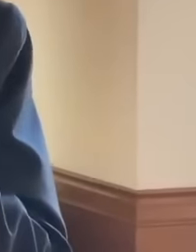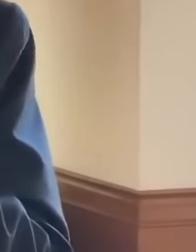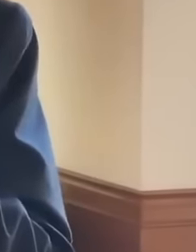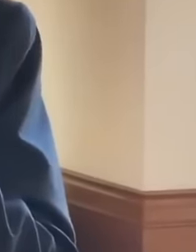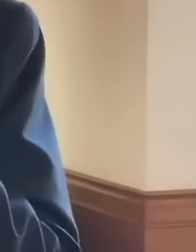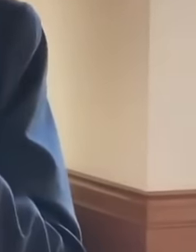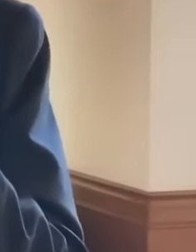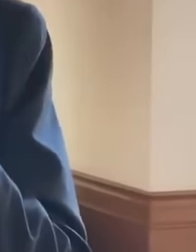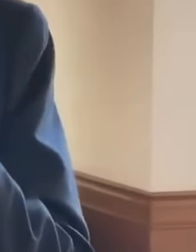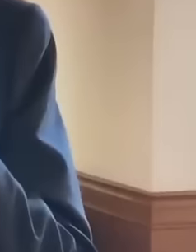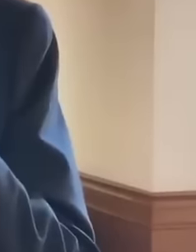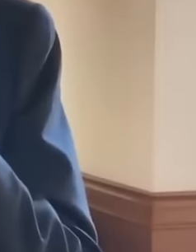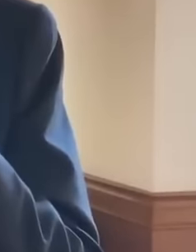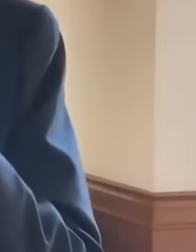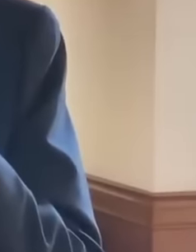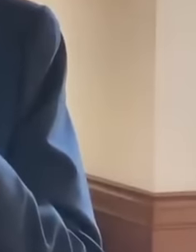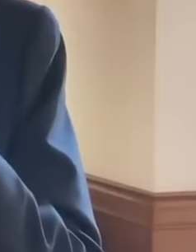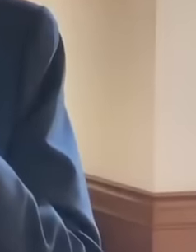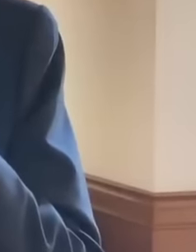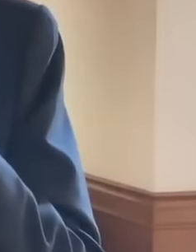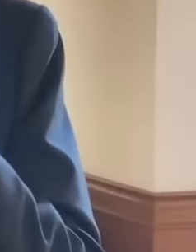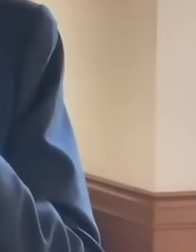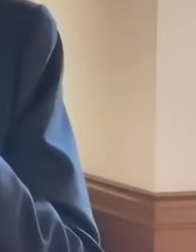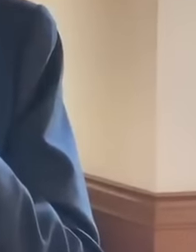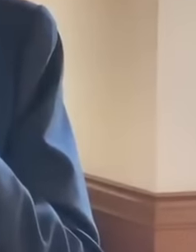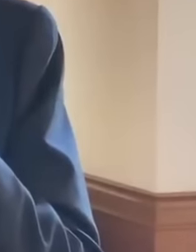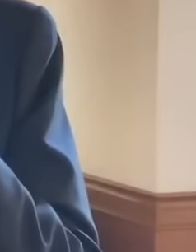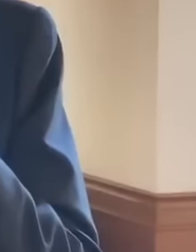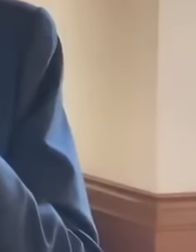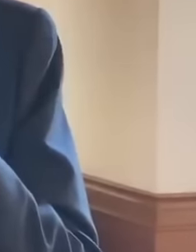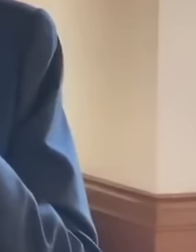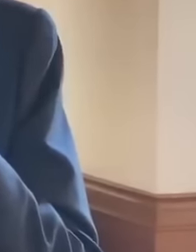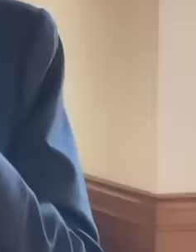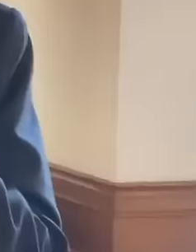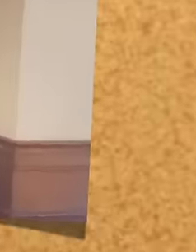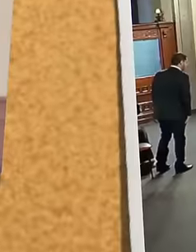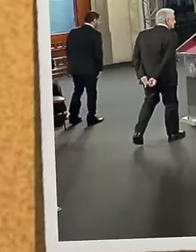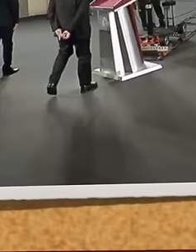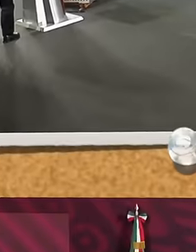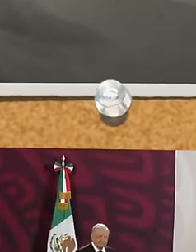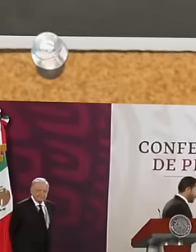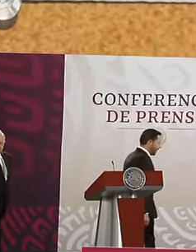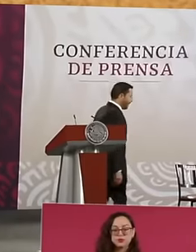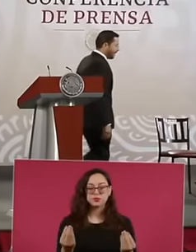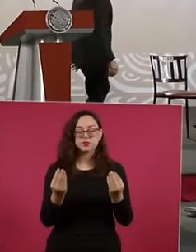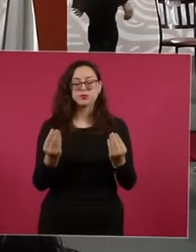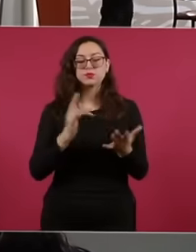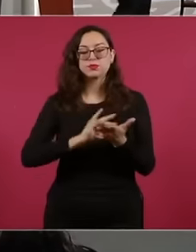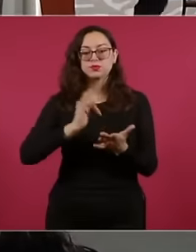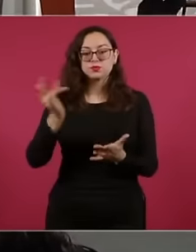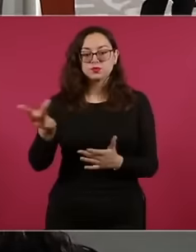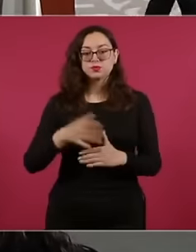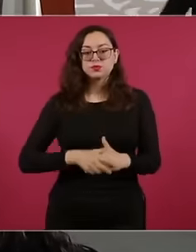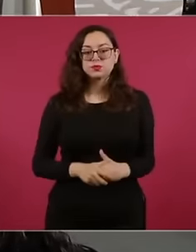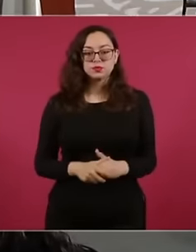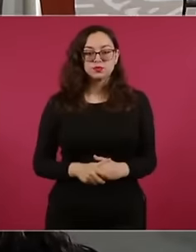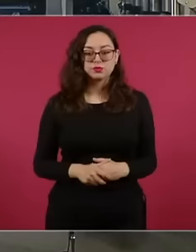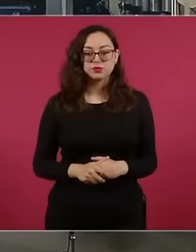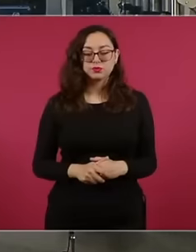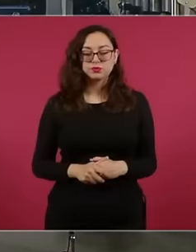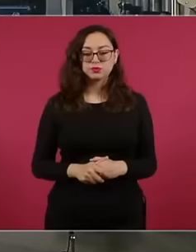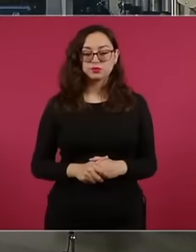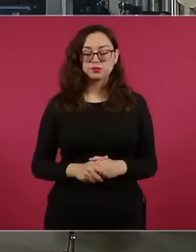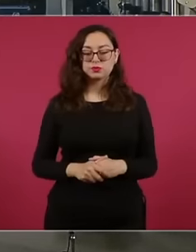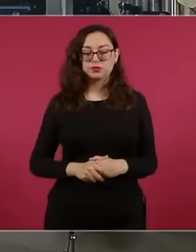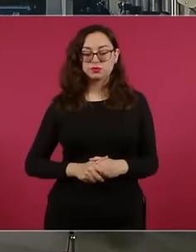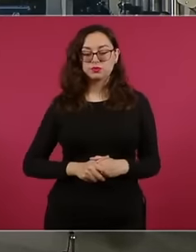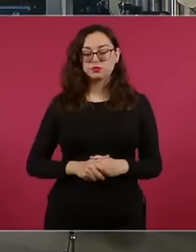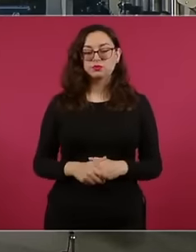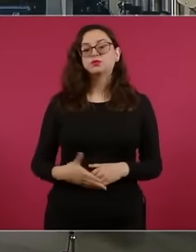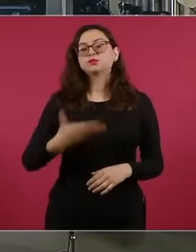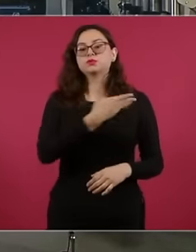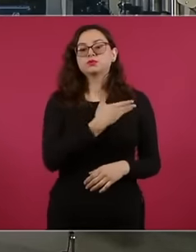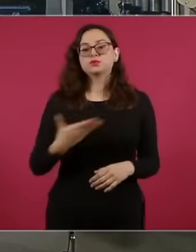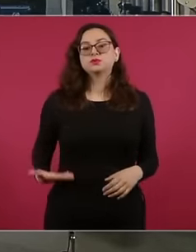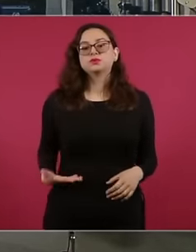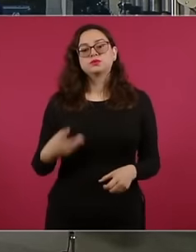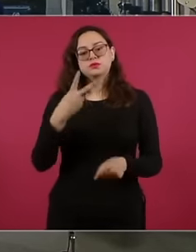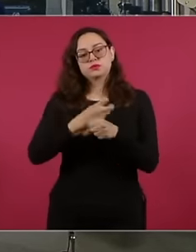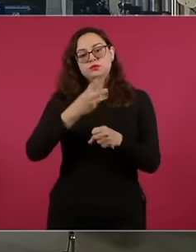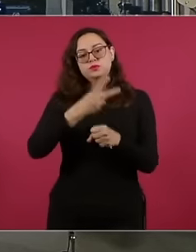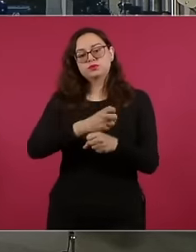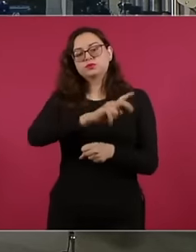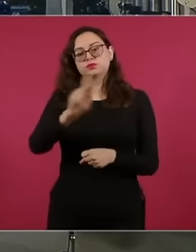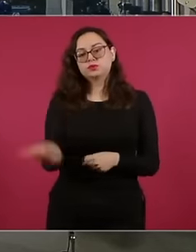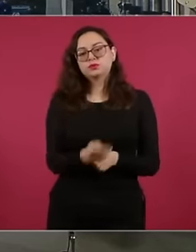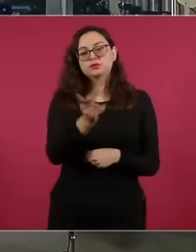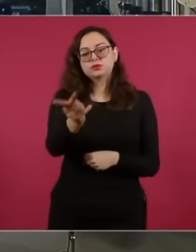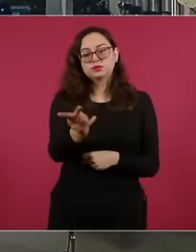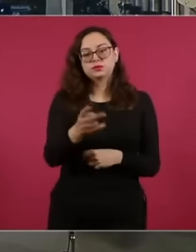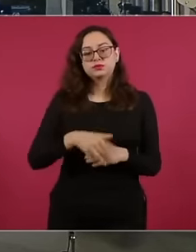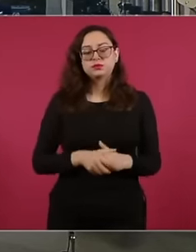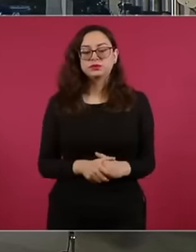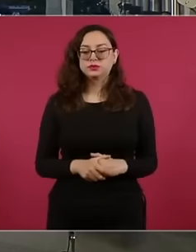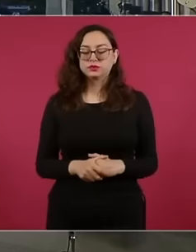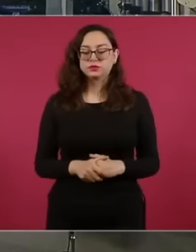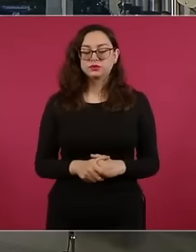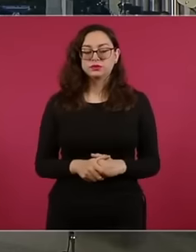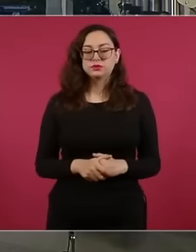let's see the president in the second question. Hey, the Brazilian media